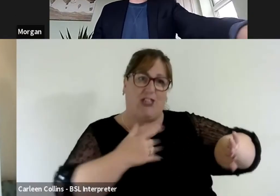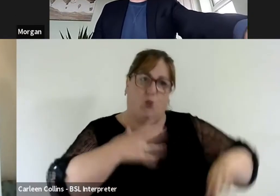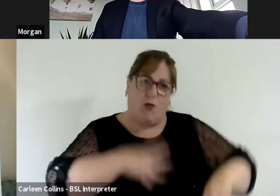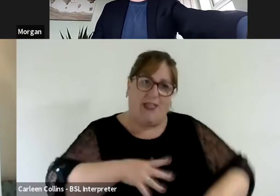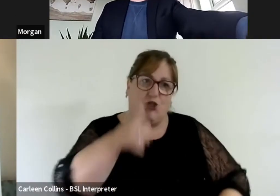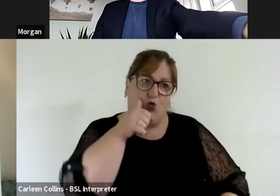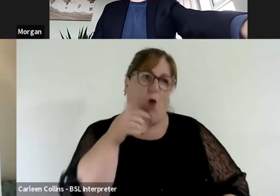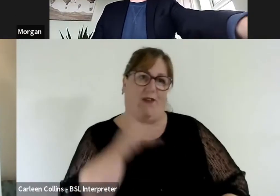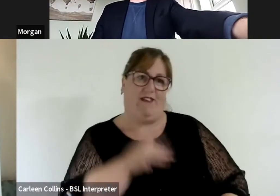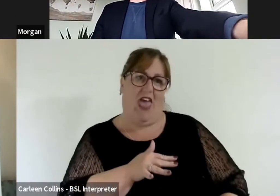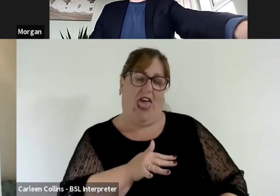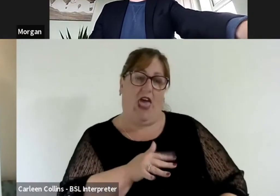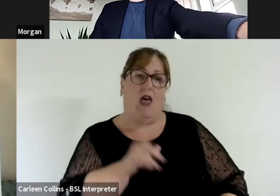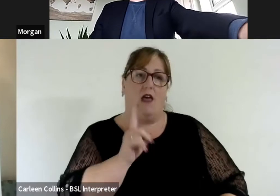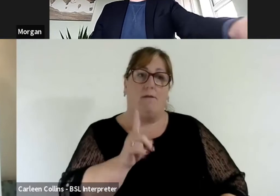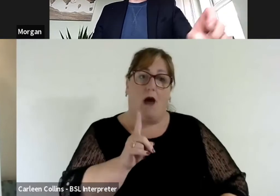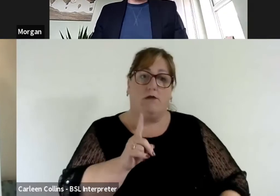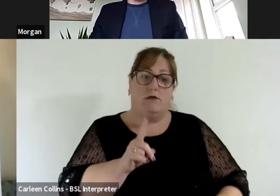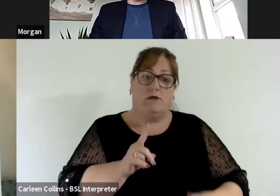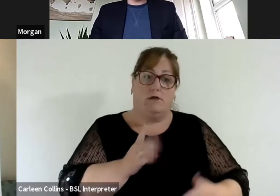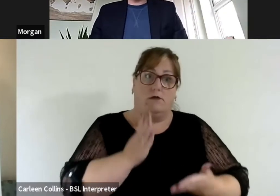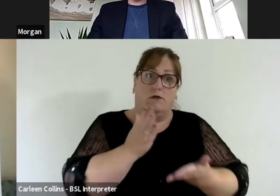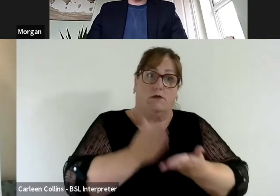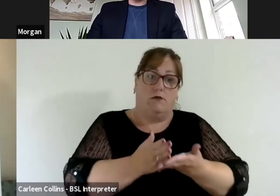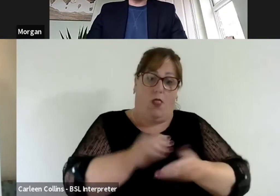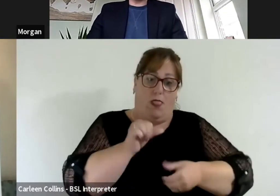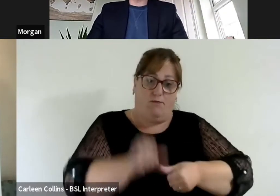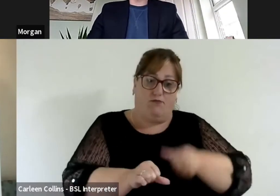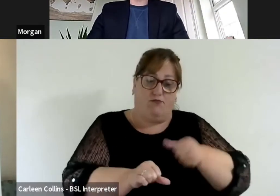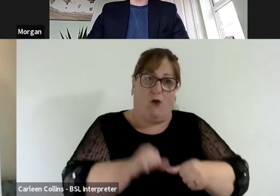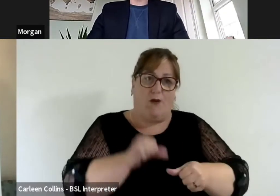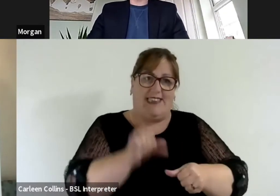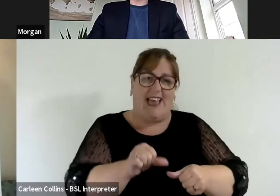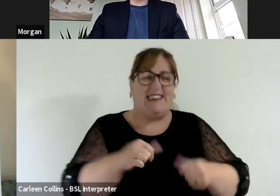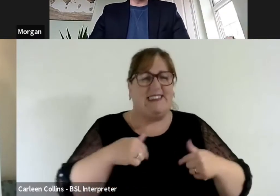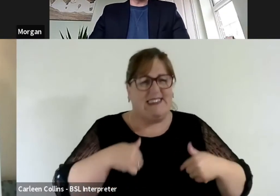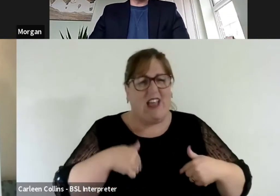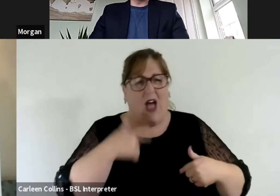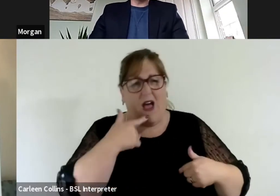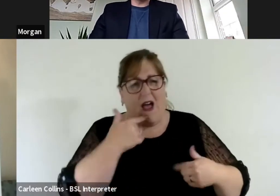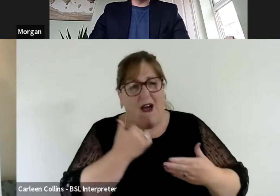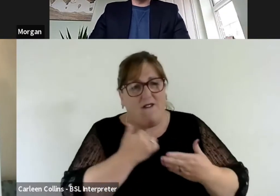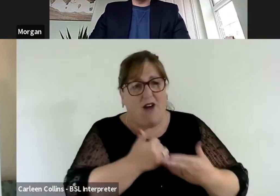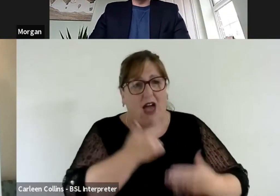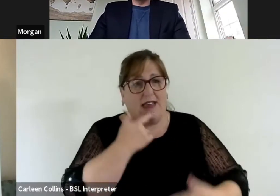It's all done on a text based process. So only assessing what is needed to know.